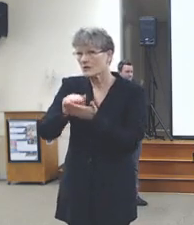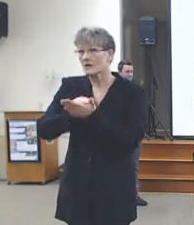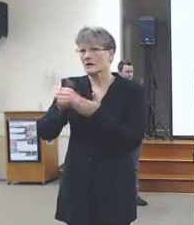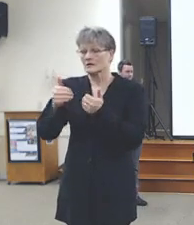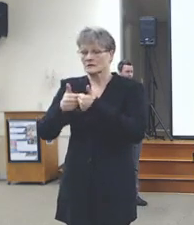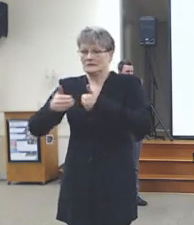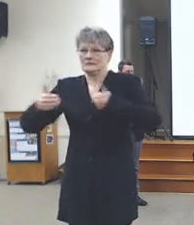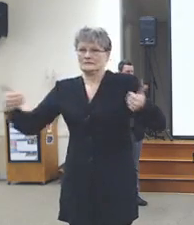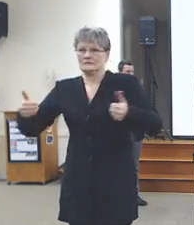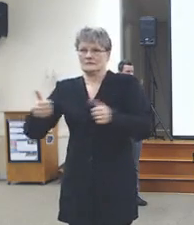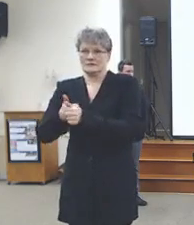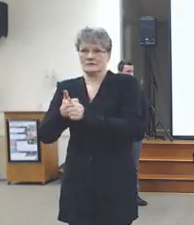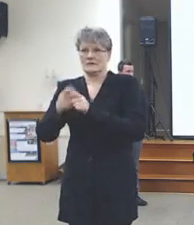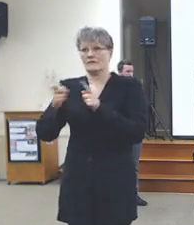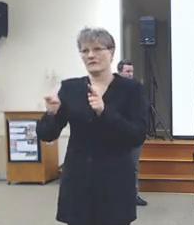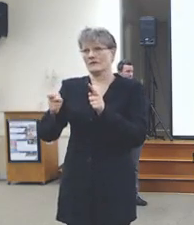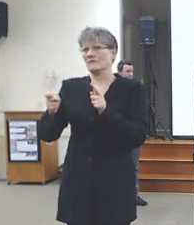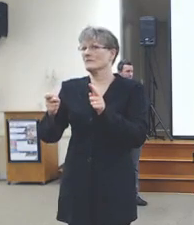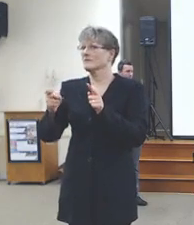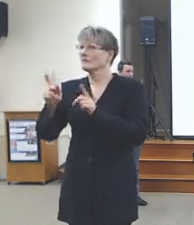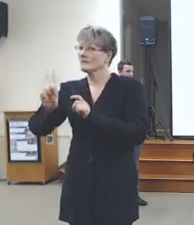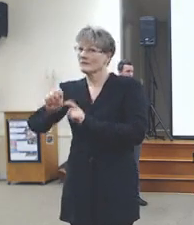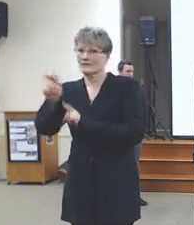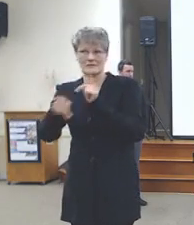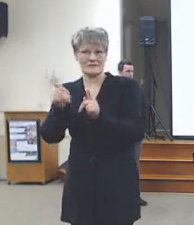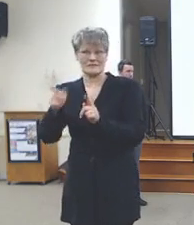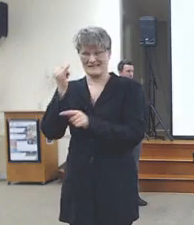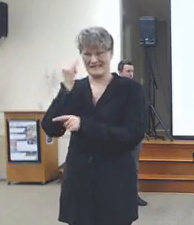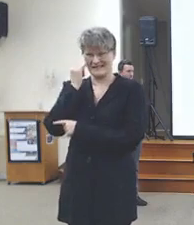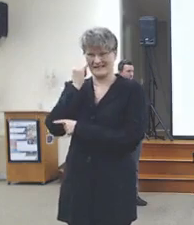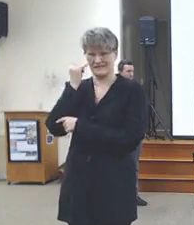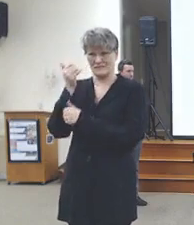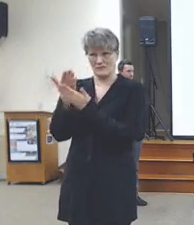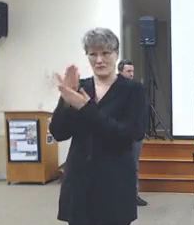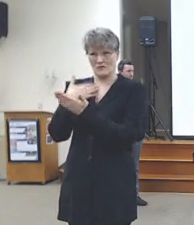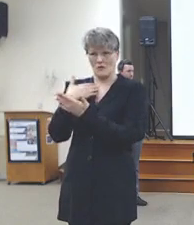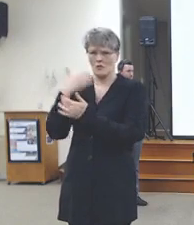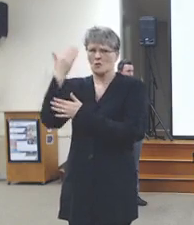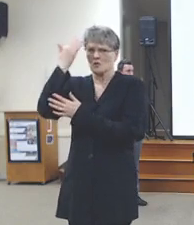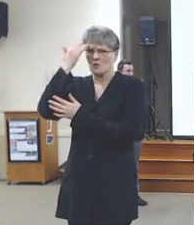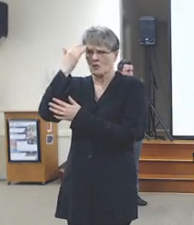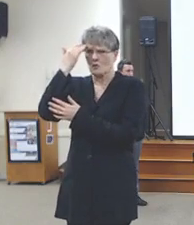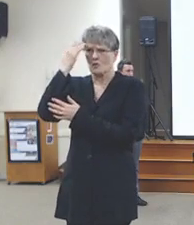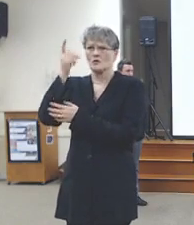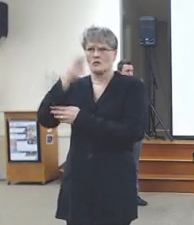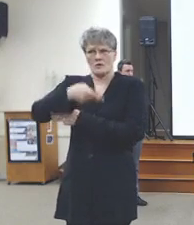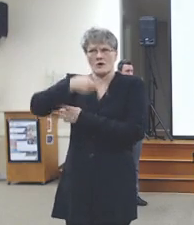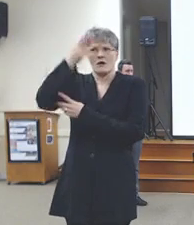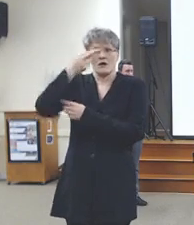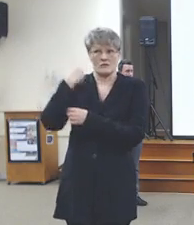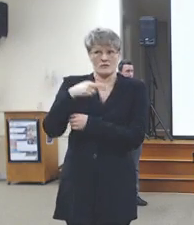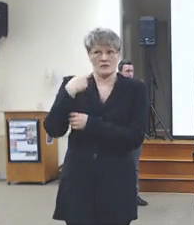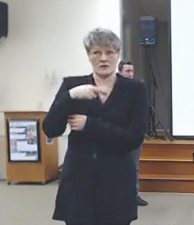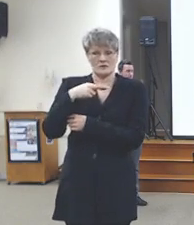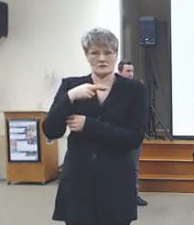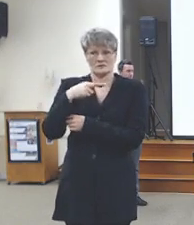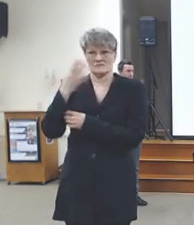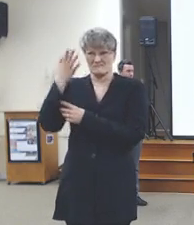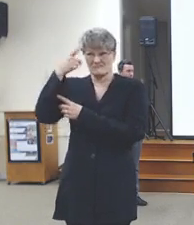If you have come from an area with community transmission, where you know that you're at even higher risk than those of us who are who are just hanging